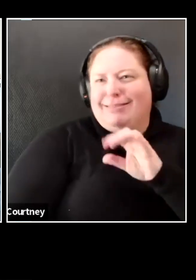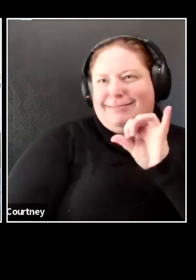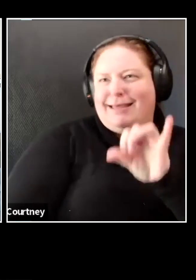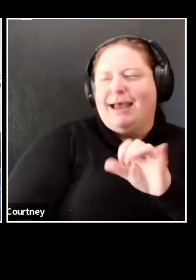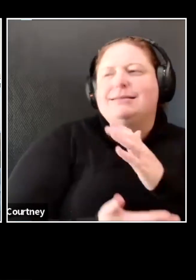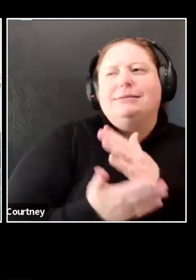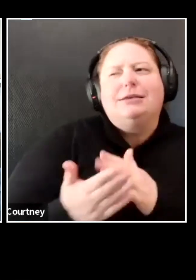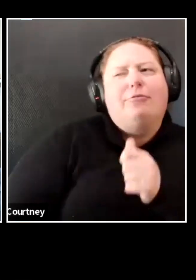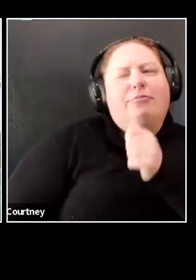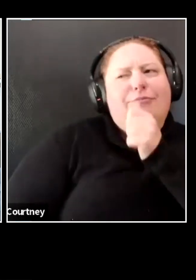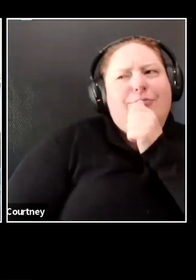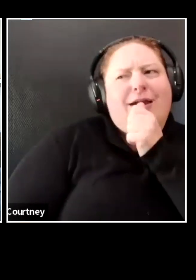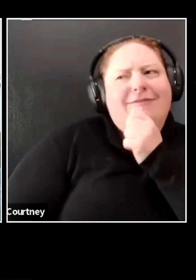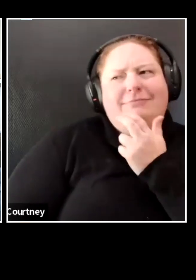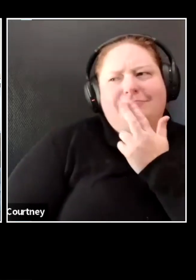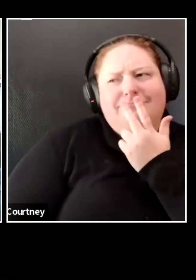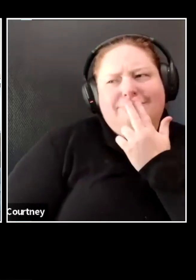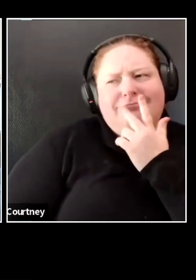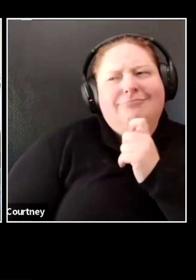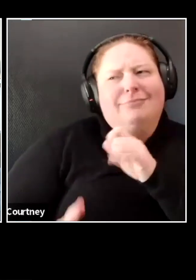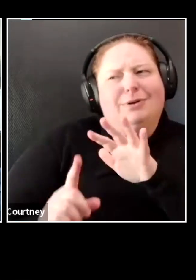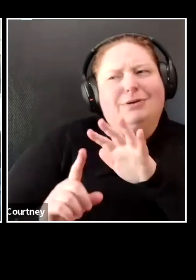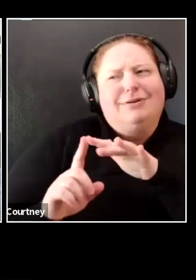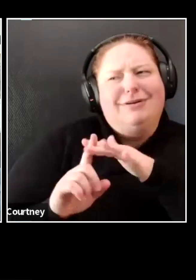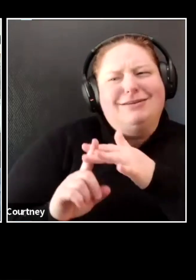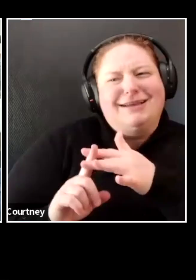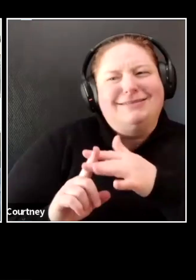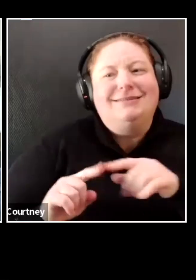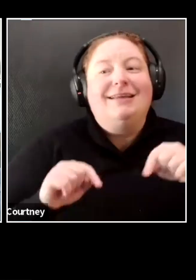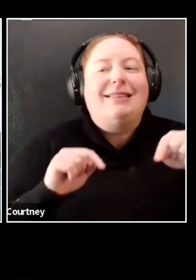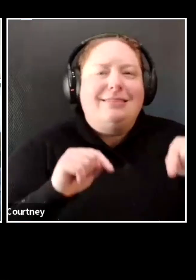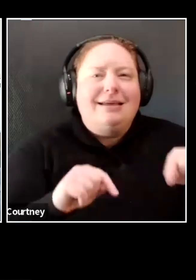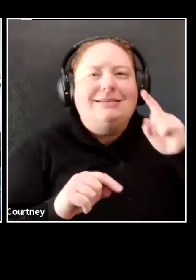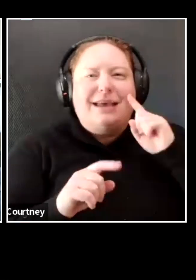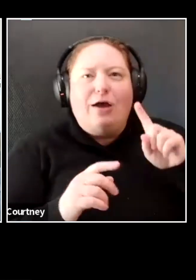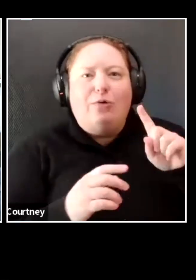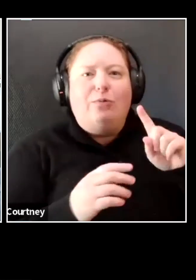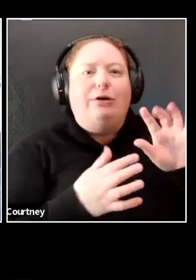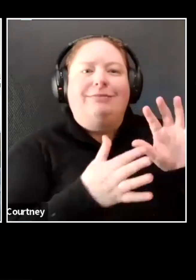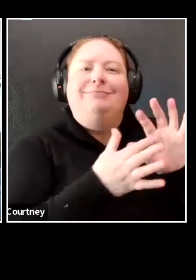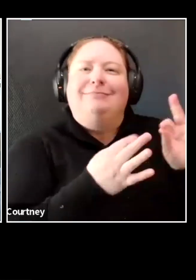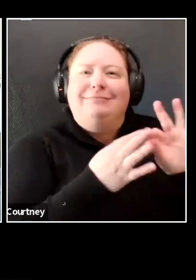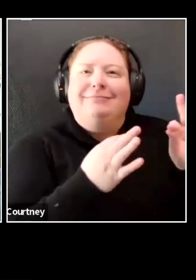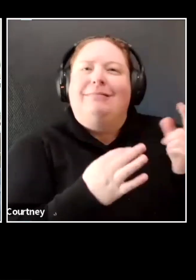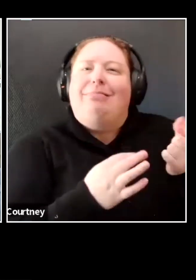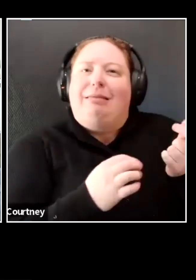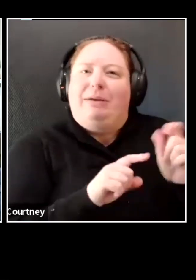in a context like this, I might, you know, frame things a little bit differently. Um because I did